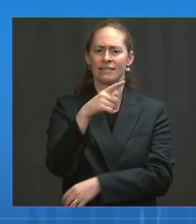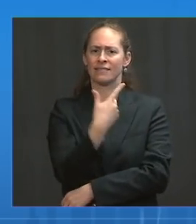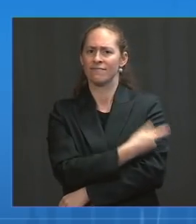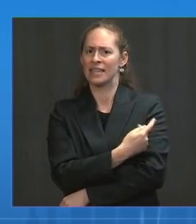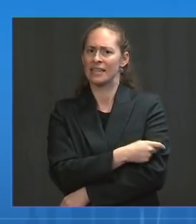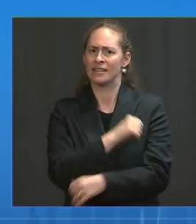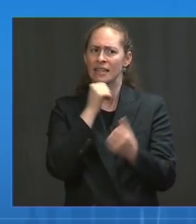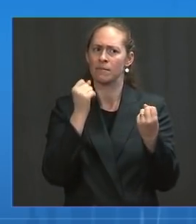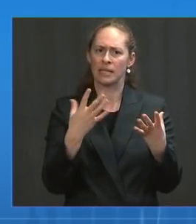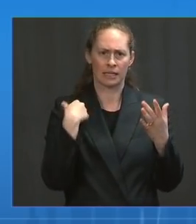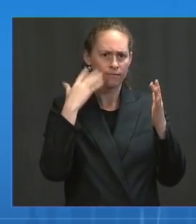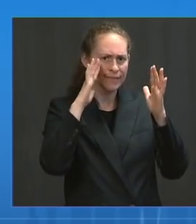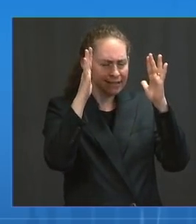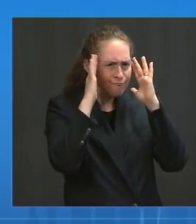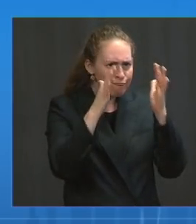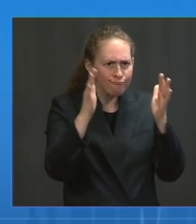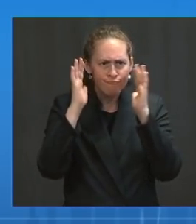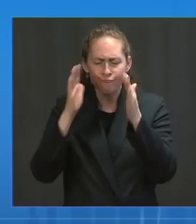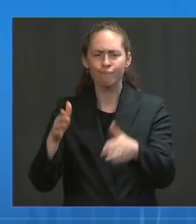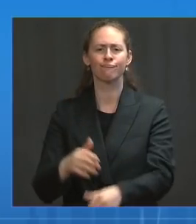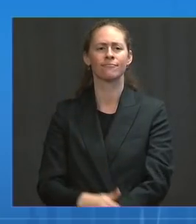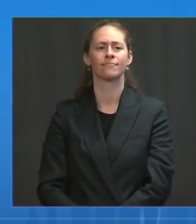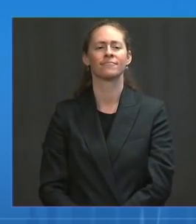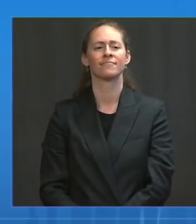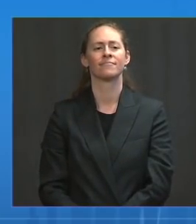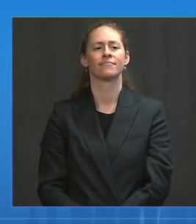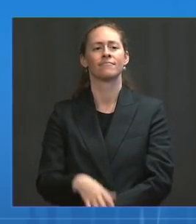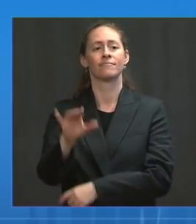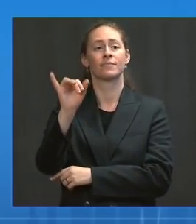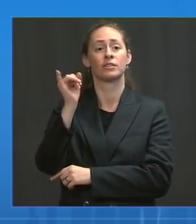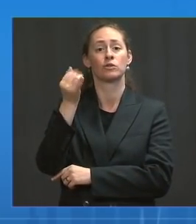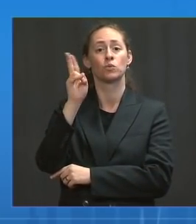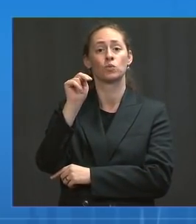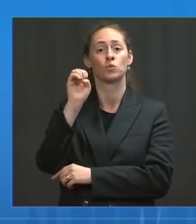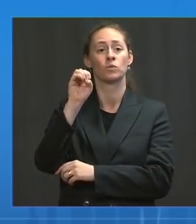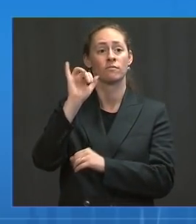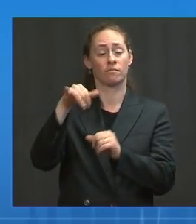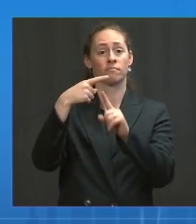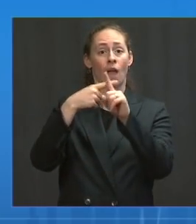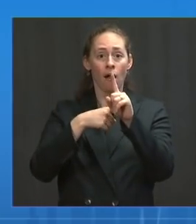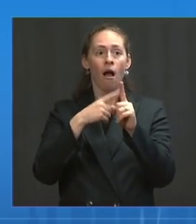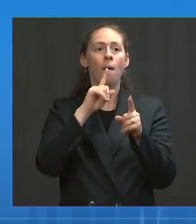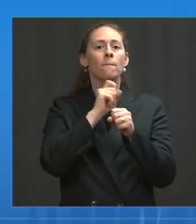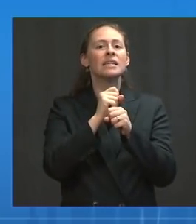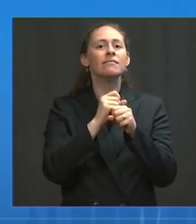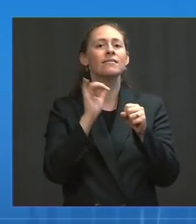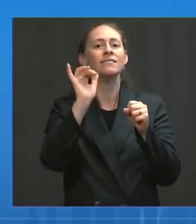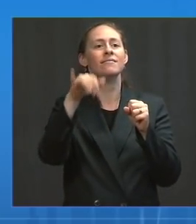Across June, vaccination rates in these states grew faster than the overall national vaccination rate.